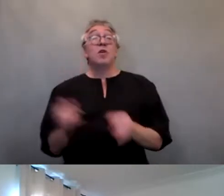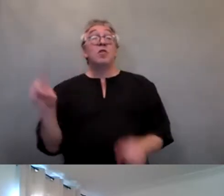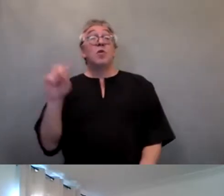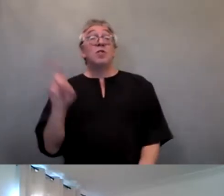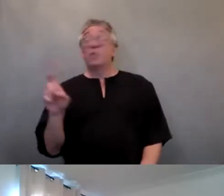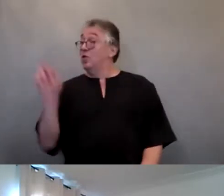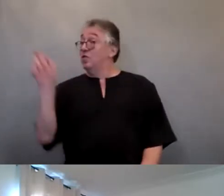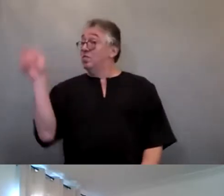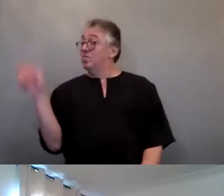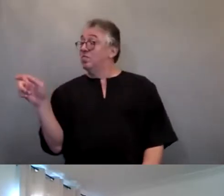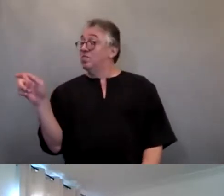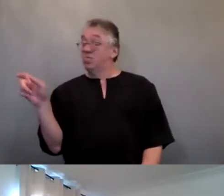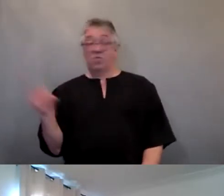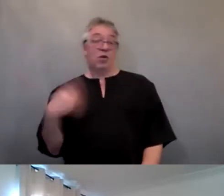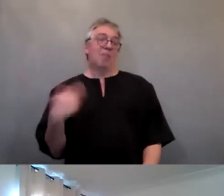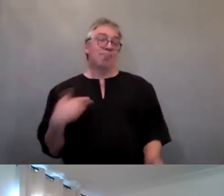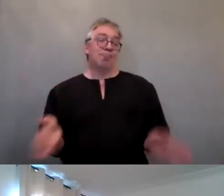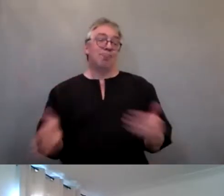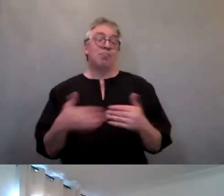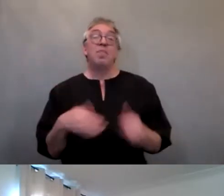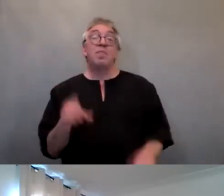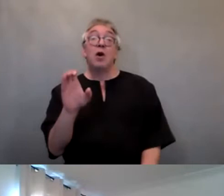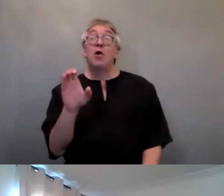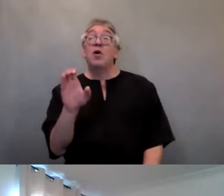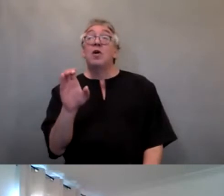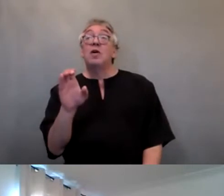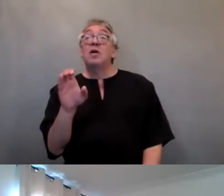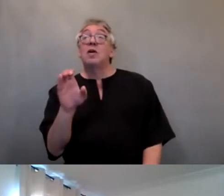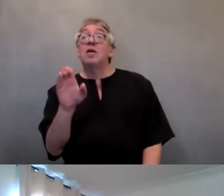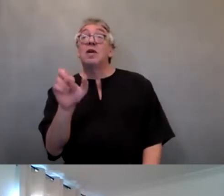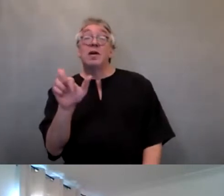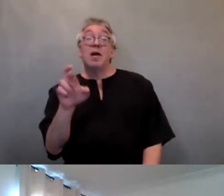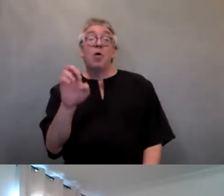question, before our time is over.